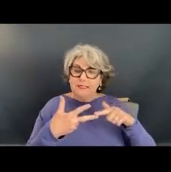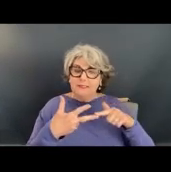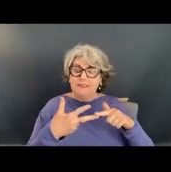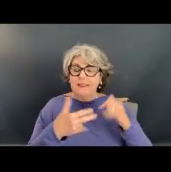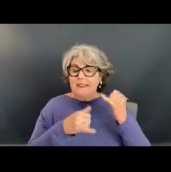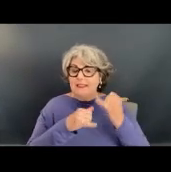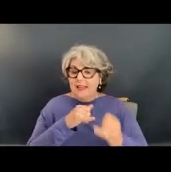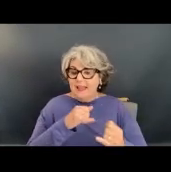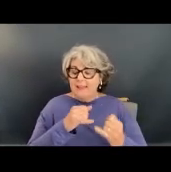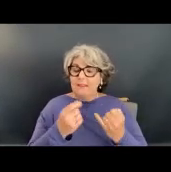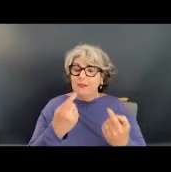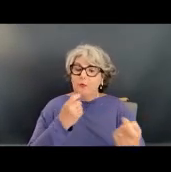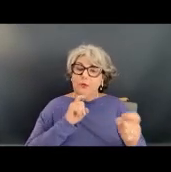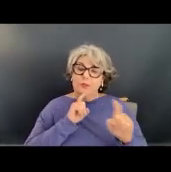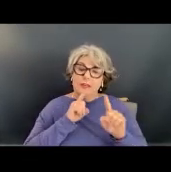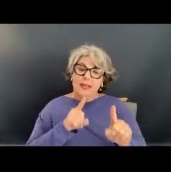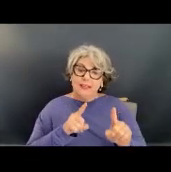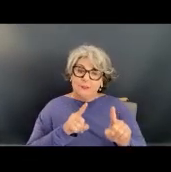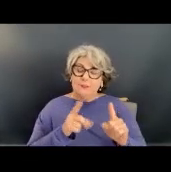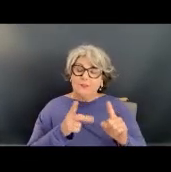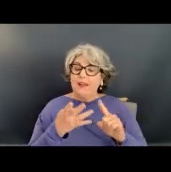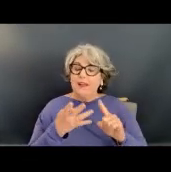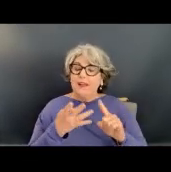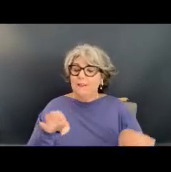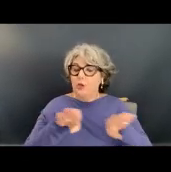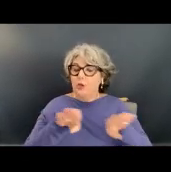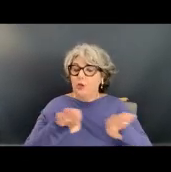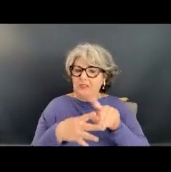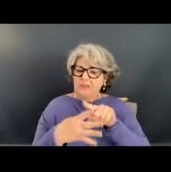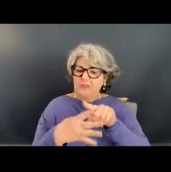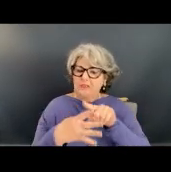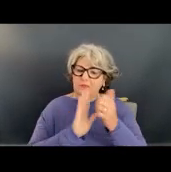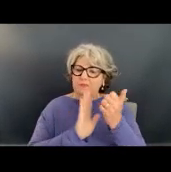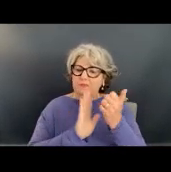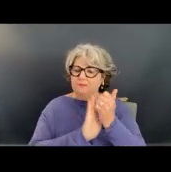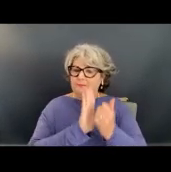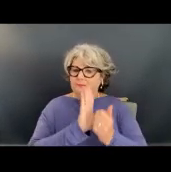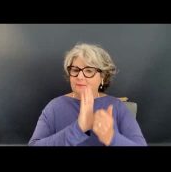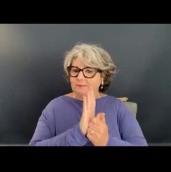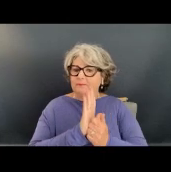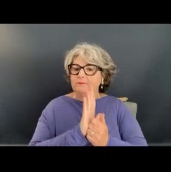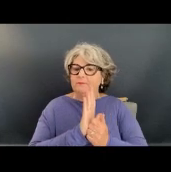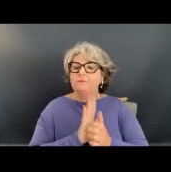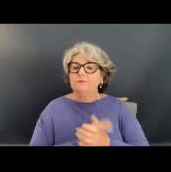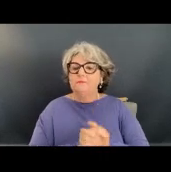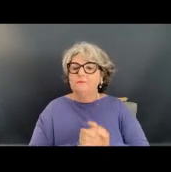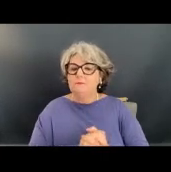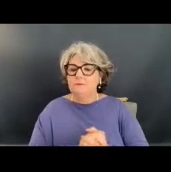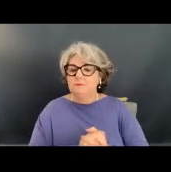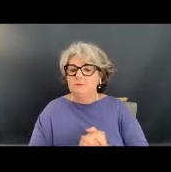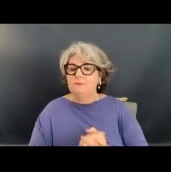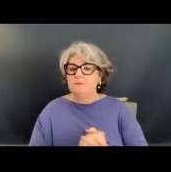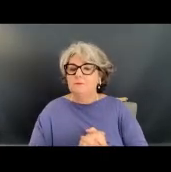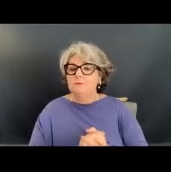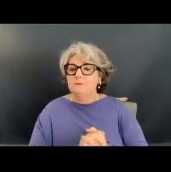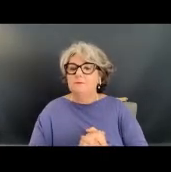a discussion and closing. I will be prompting for the speakers a 3 minute and a one